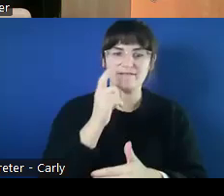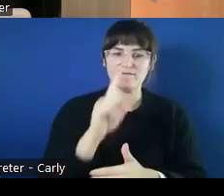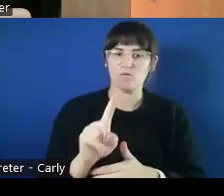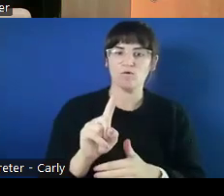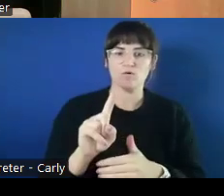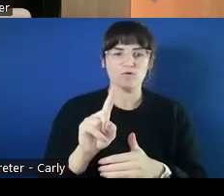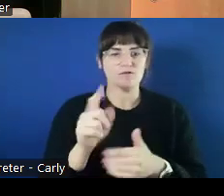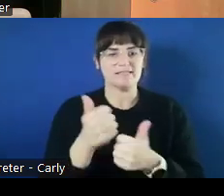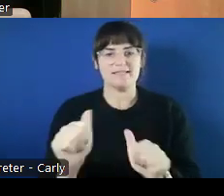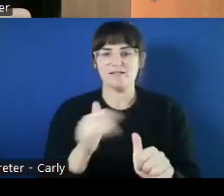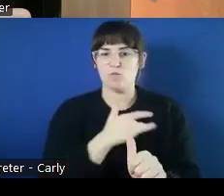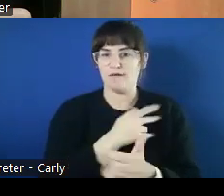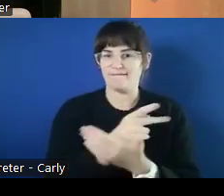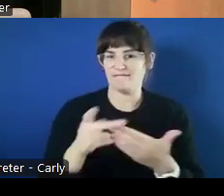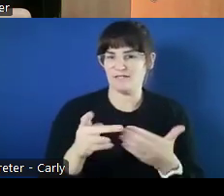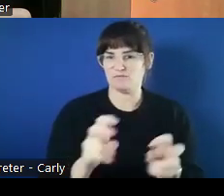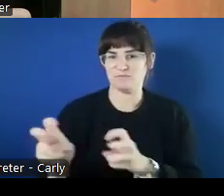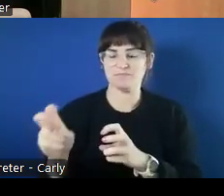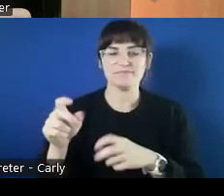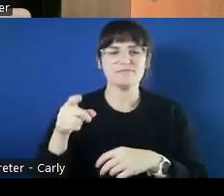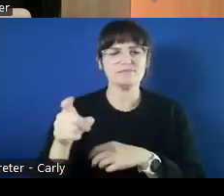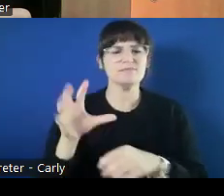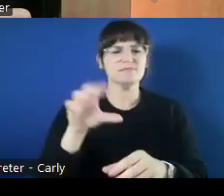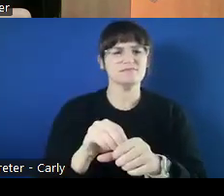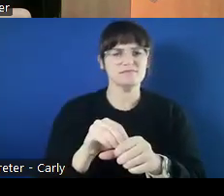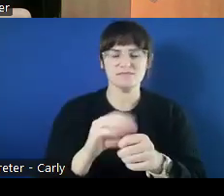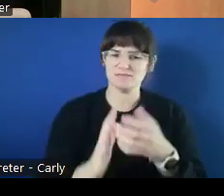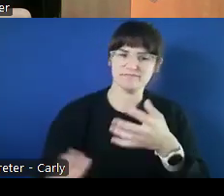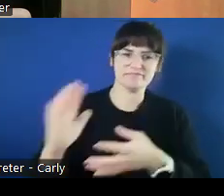he has also served as the principal or co-investigator of multiple other projects